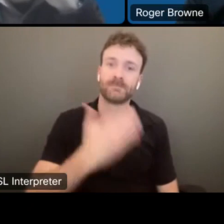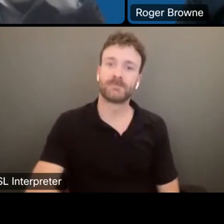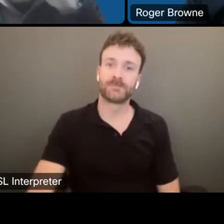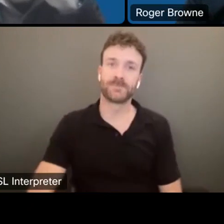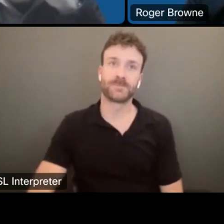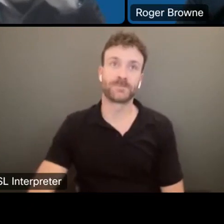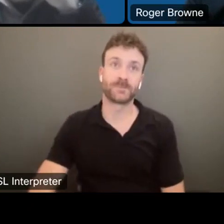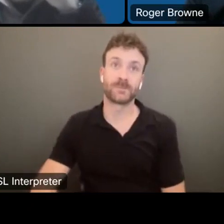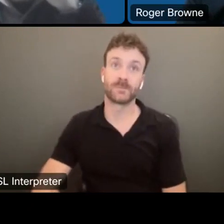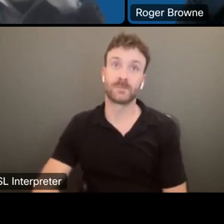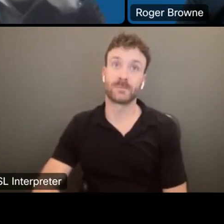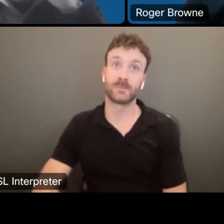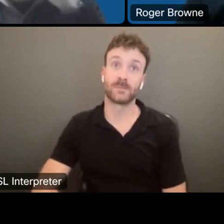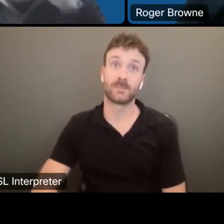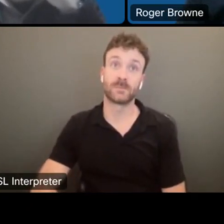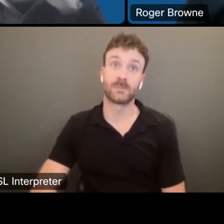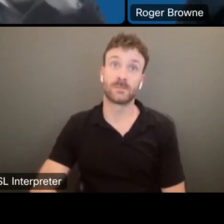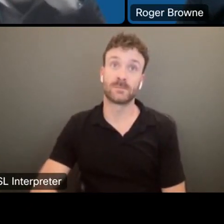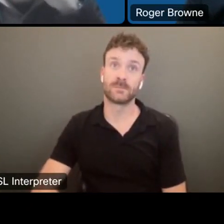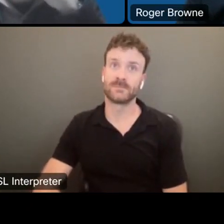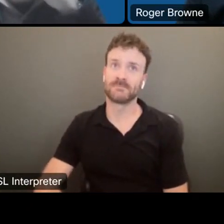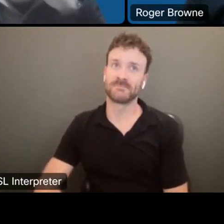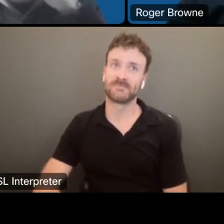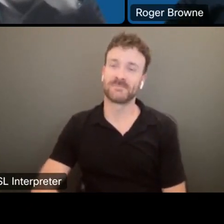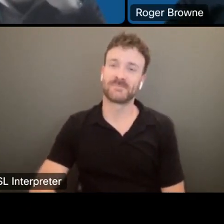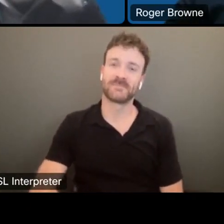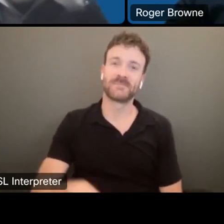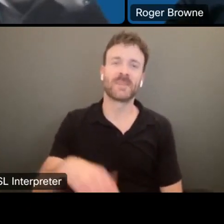Going to the chat box, I had a couple questions related to access.